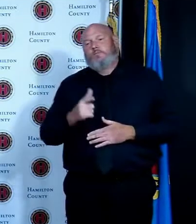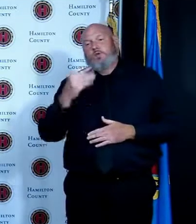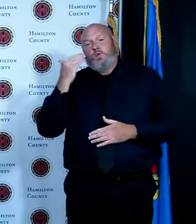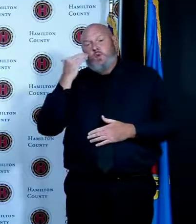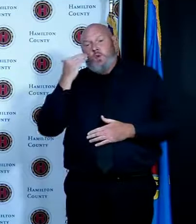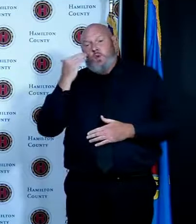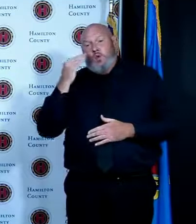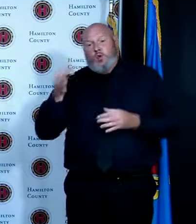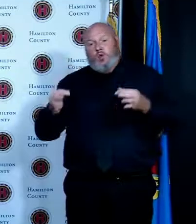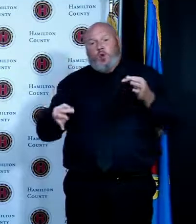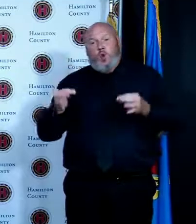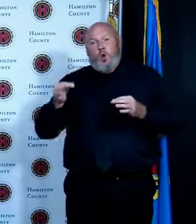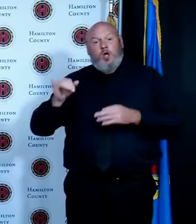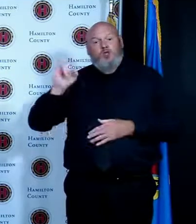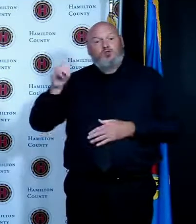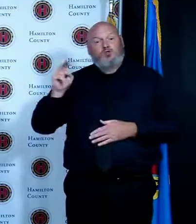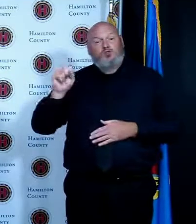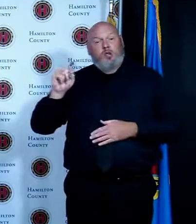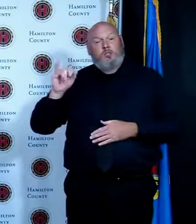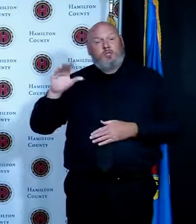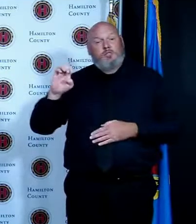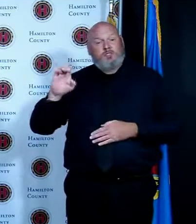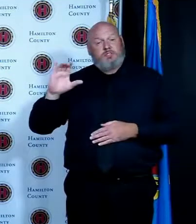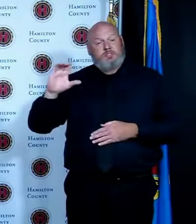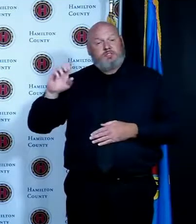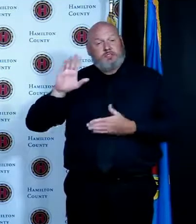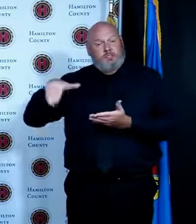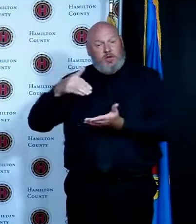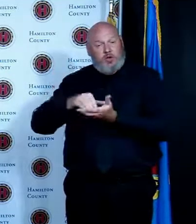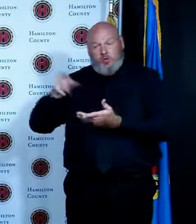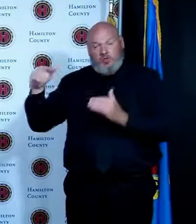this is a one-stop shop that will enable both landlords and